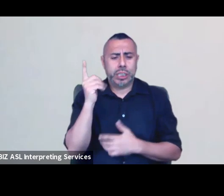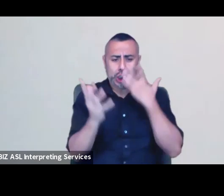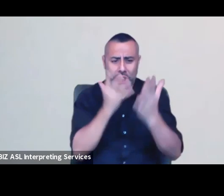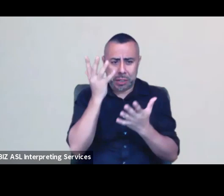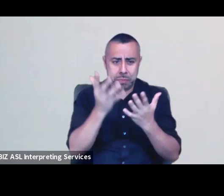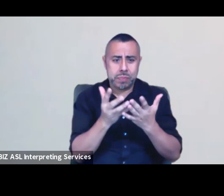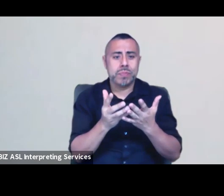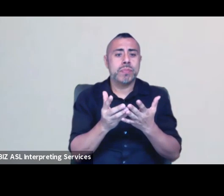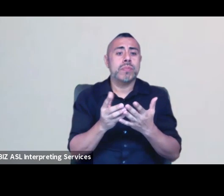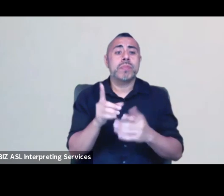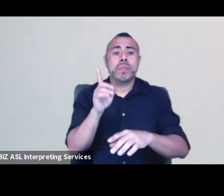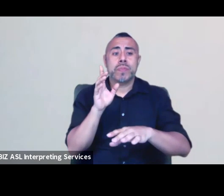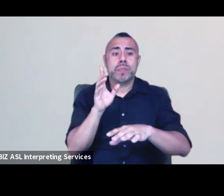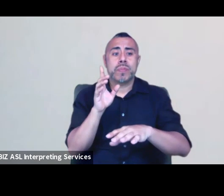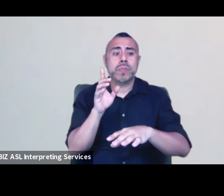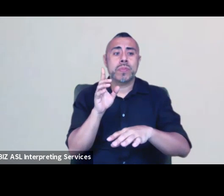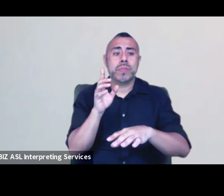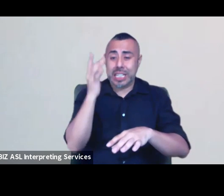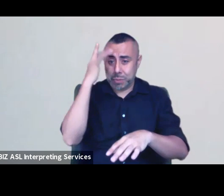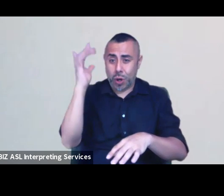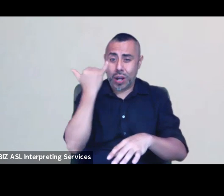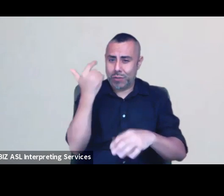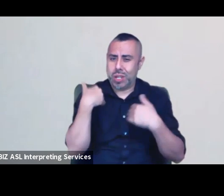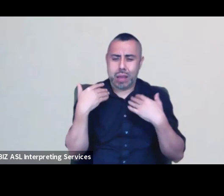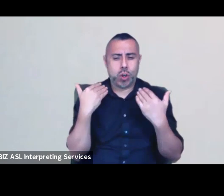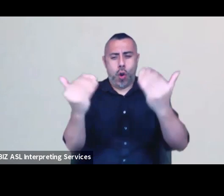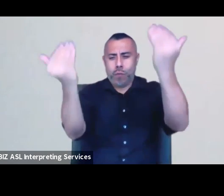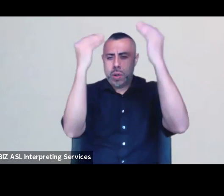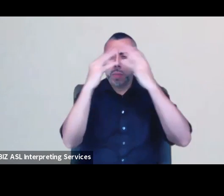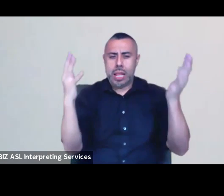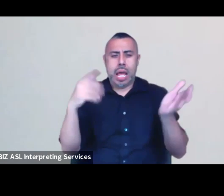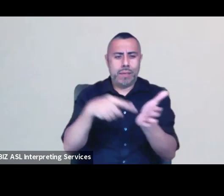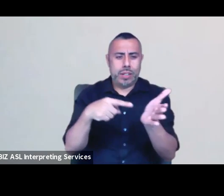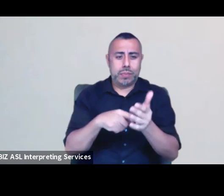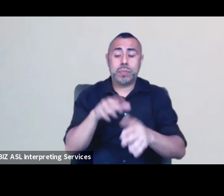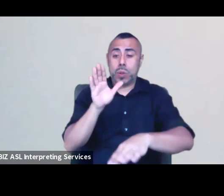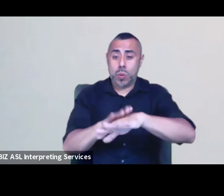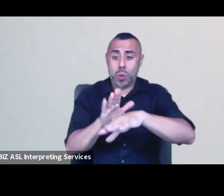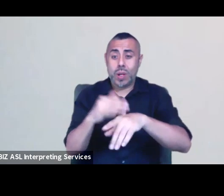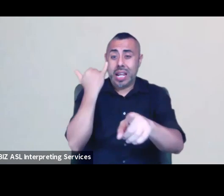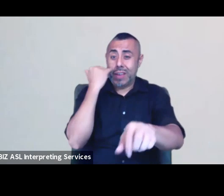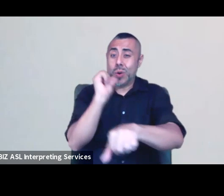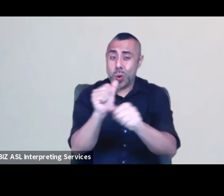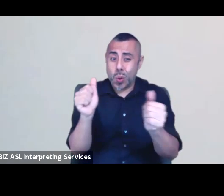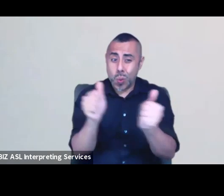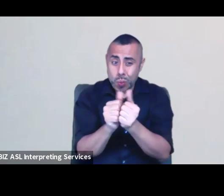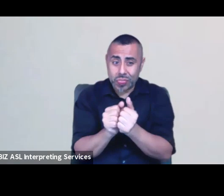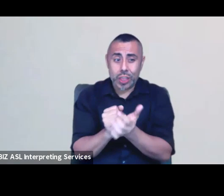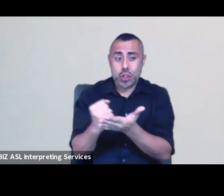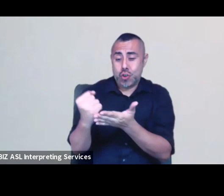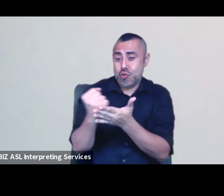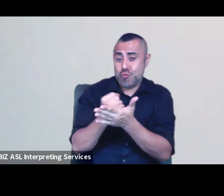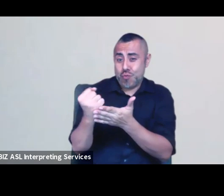that if you work with a credit counseling agency, make sure it is a nonprofit credit counseling agency.